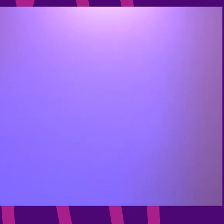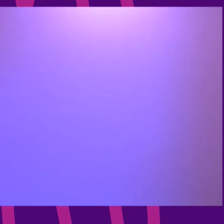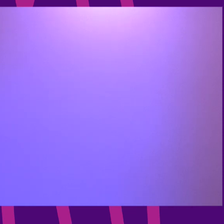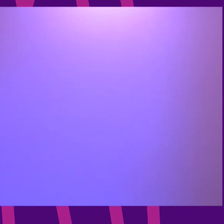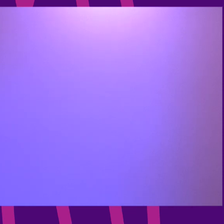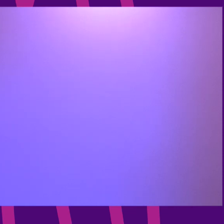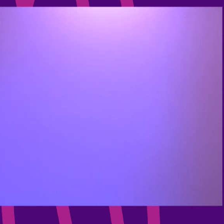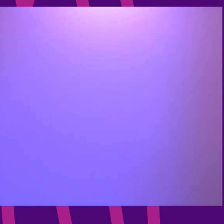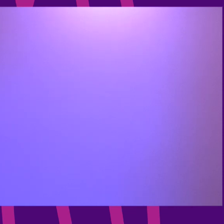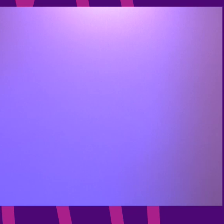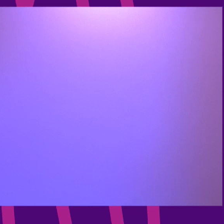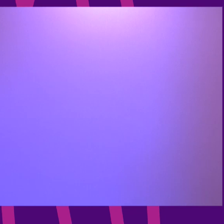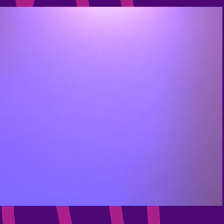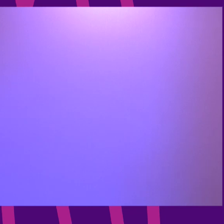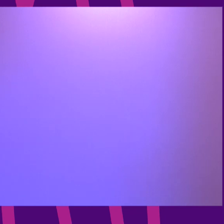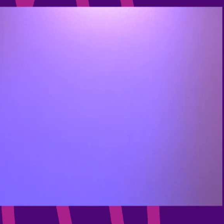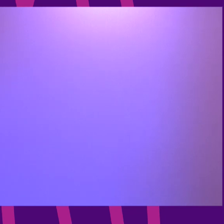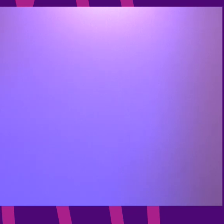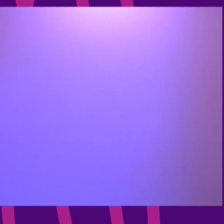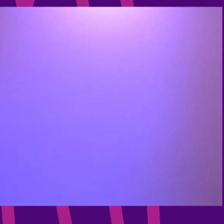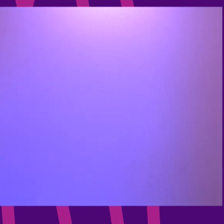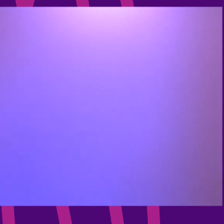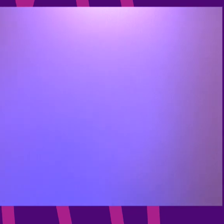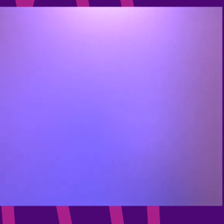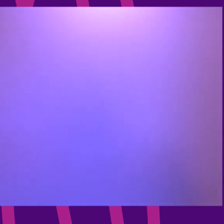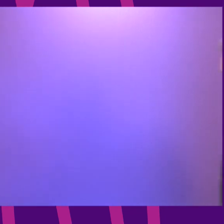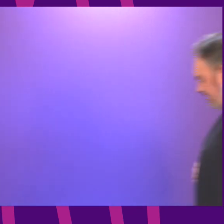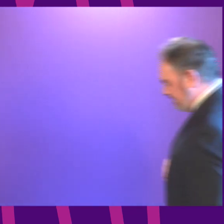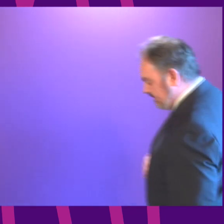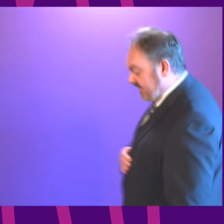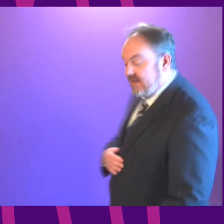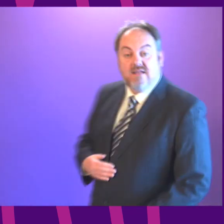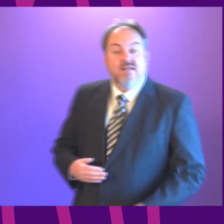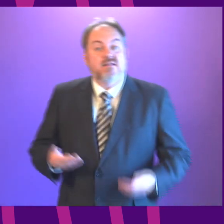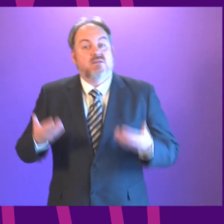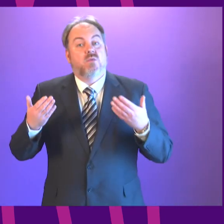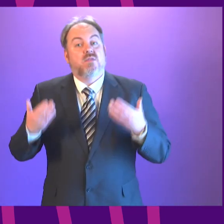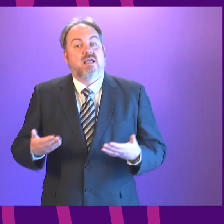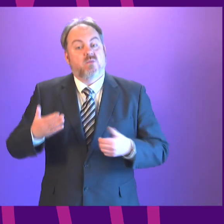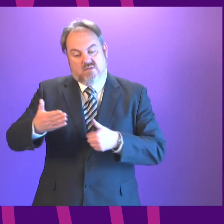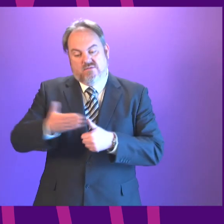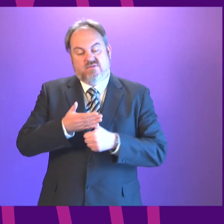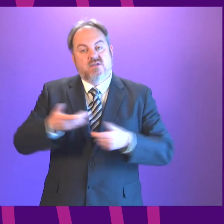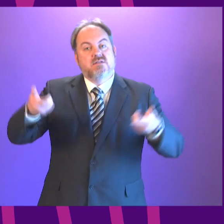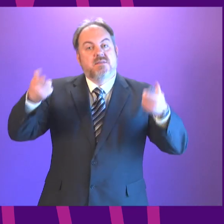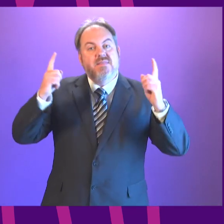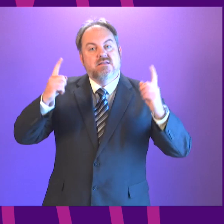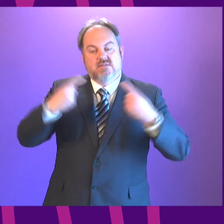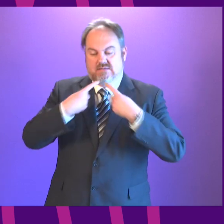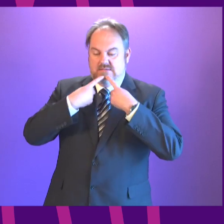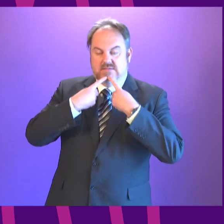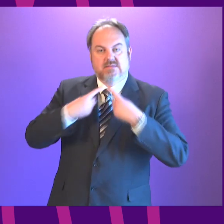The First Minister will take questions after her statement, so there should be no interventions or interruptions.